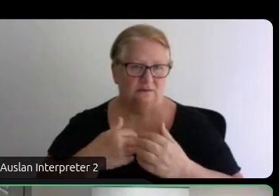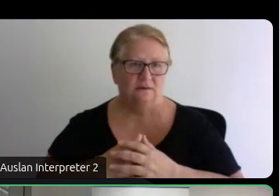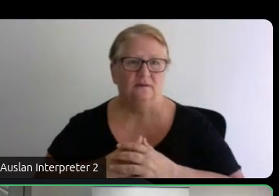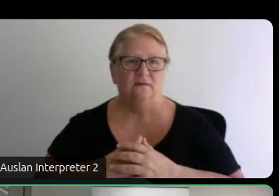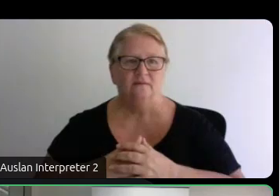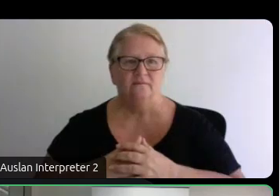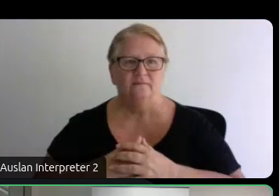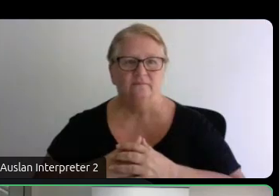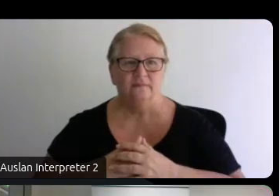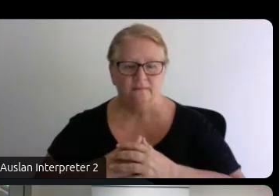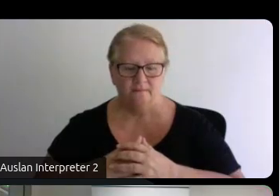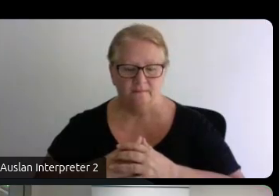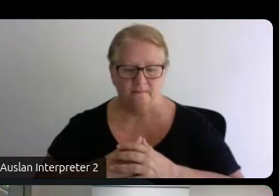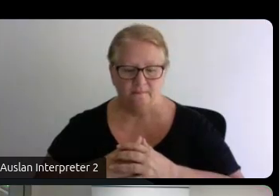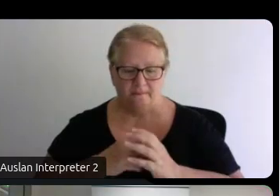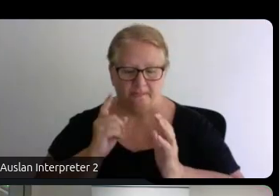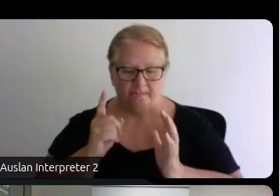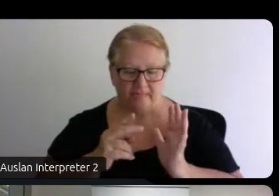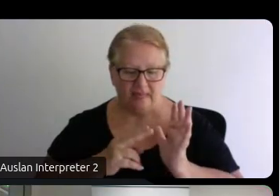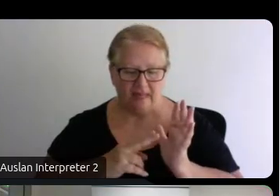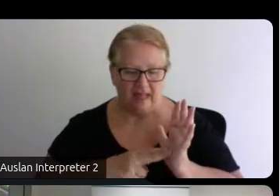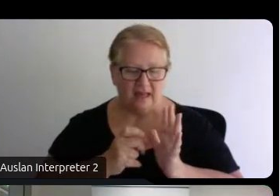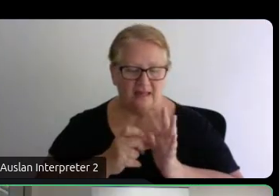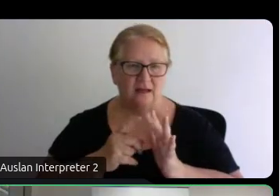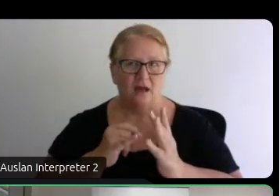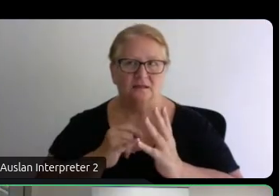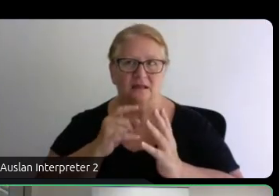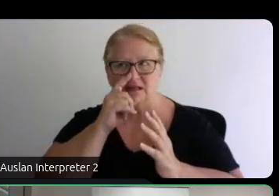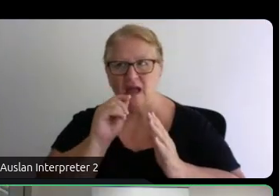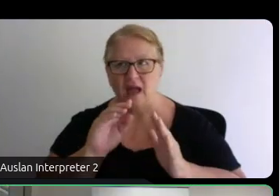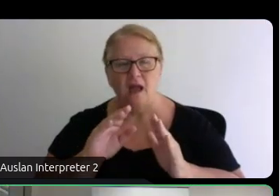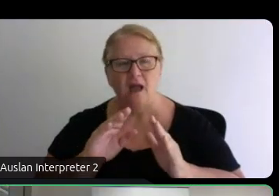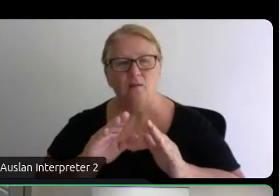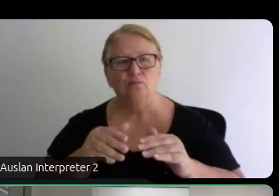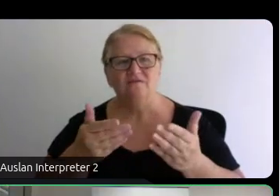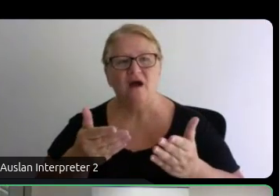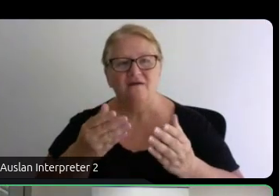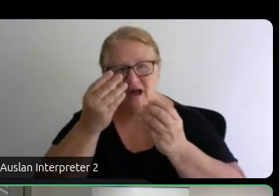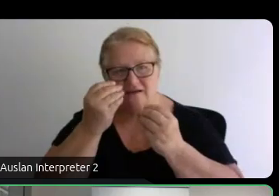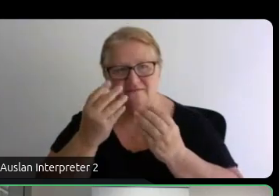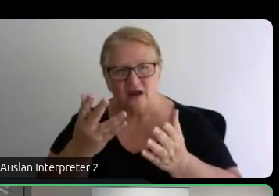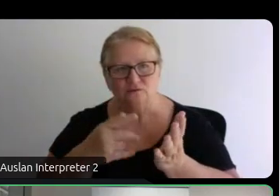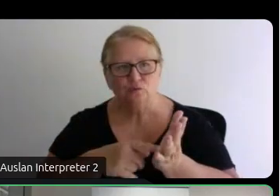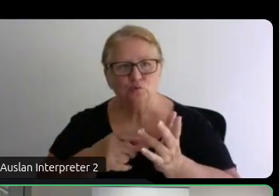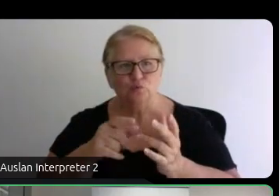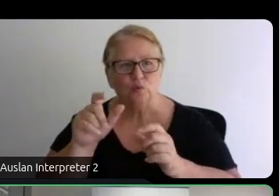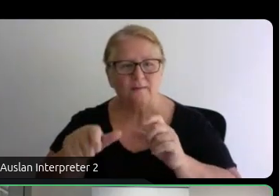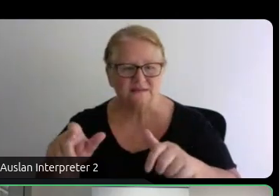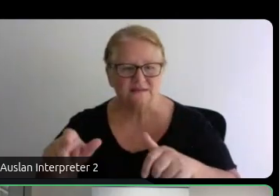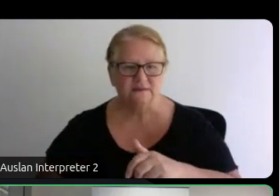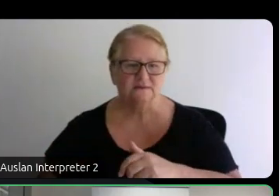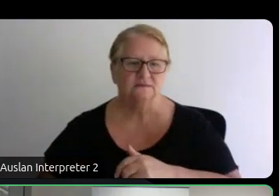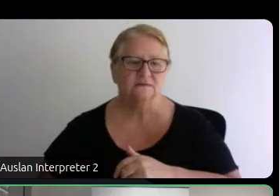the NDIS lawyers we can provide one-off advice to participants and applicants for access